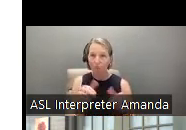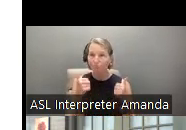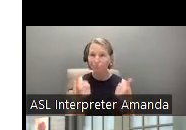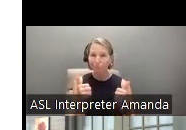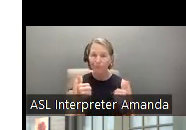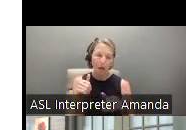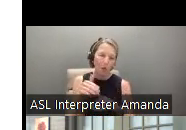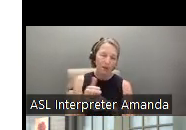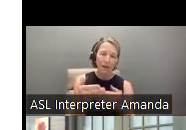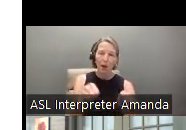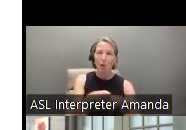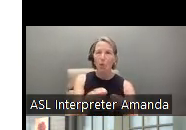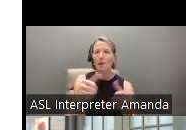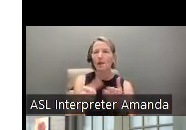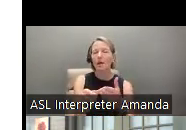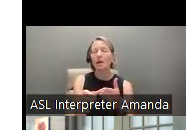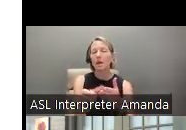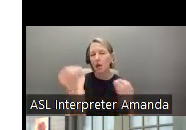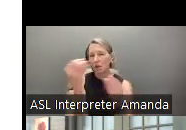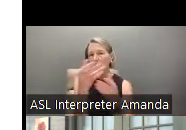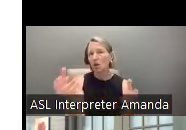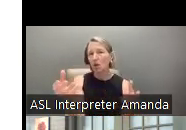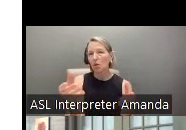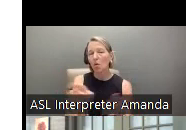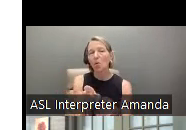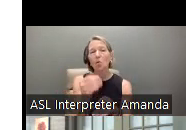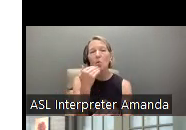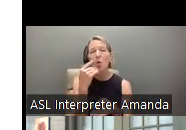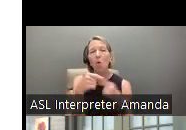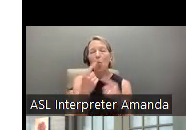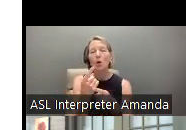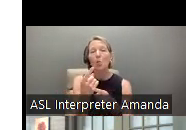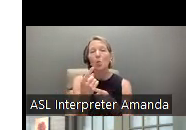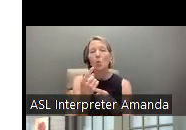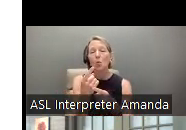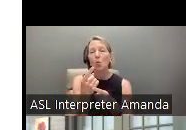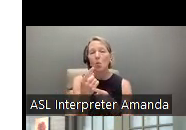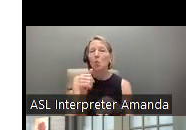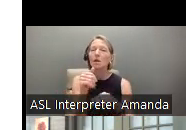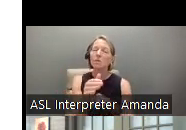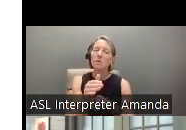out a closeout letter now just to let you also know when you um when we send out our corrective